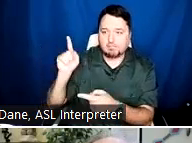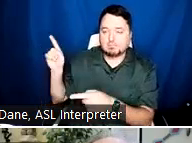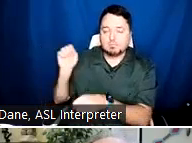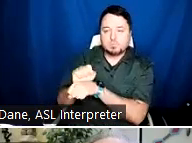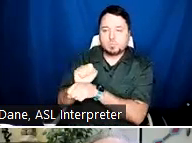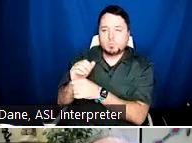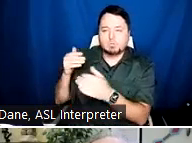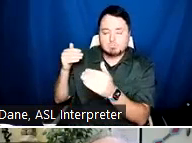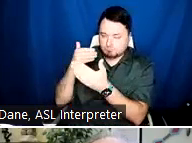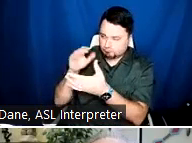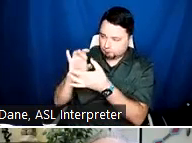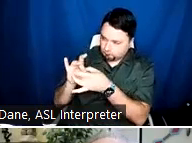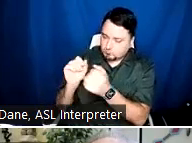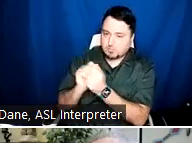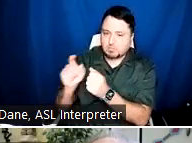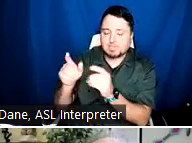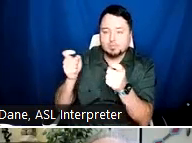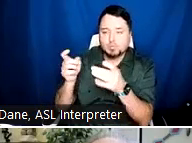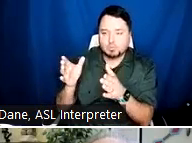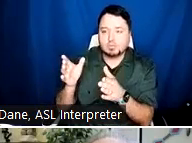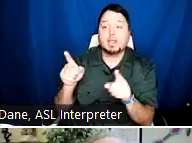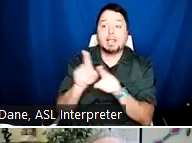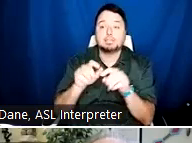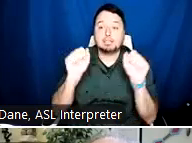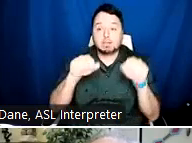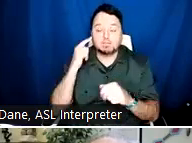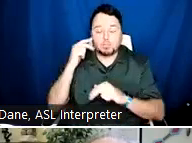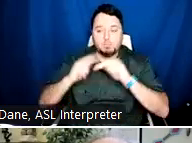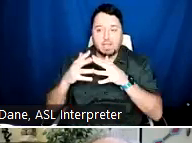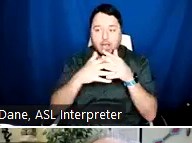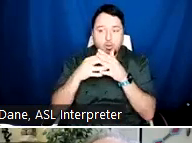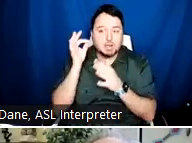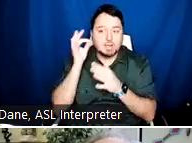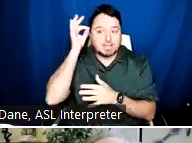these projects as the director of the Capacity Building for American Indians Program, funded